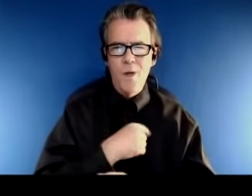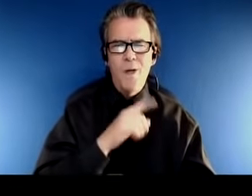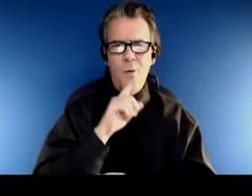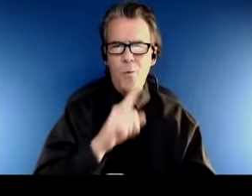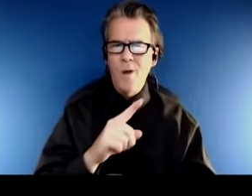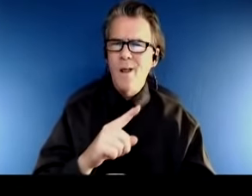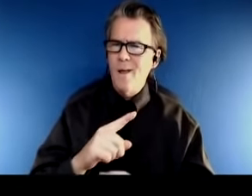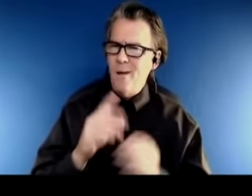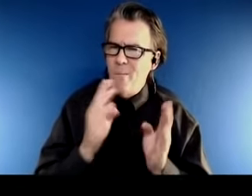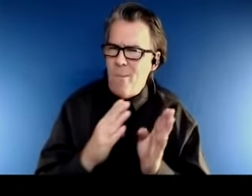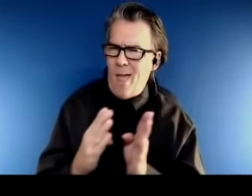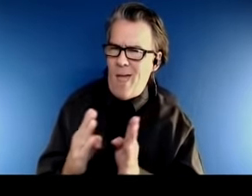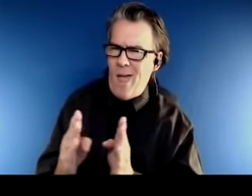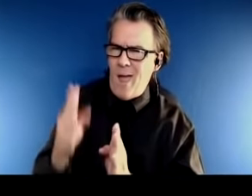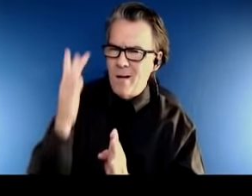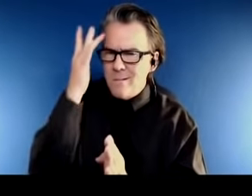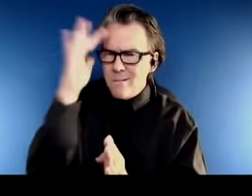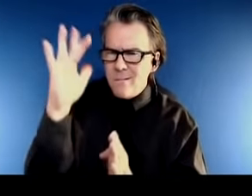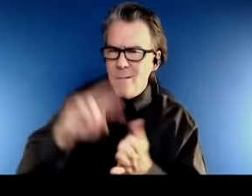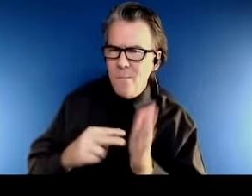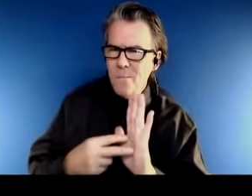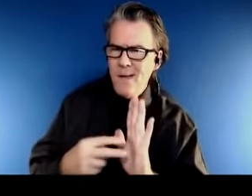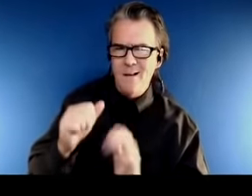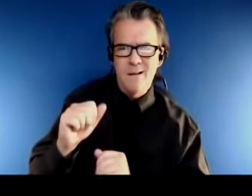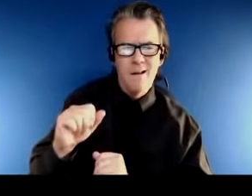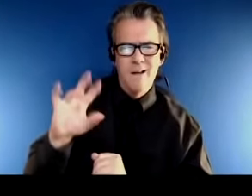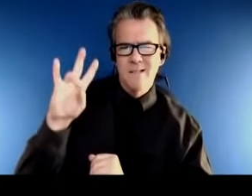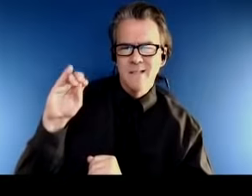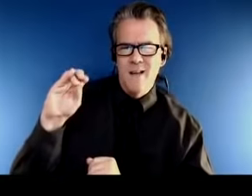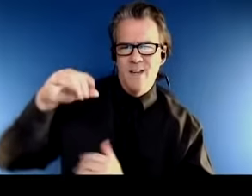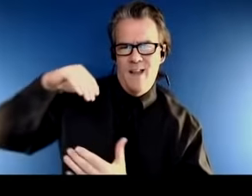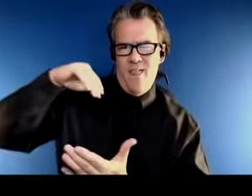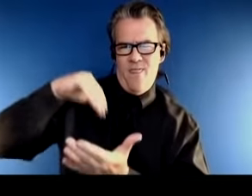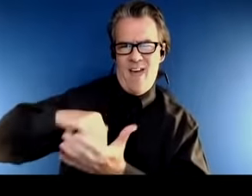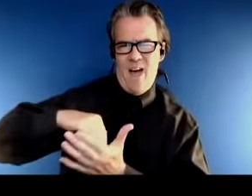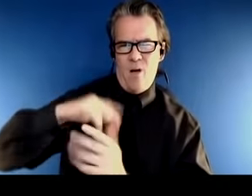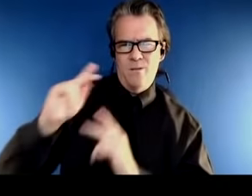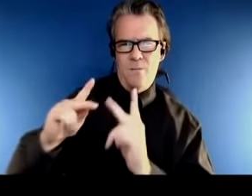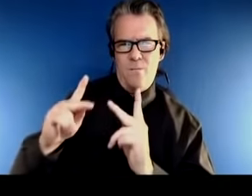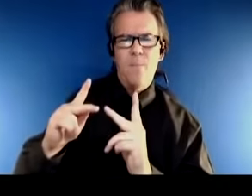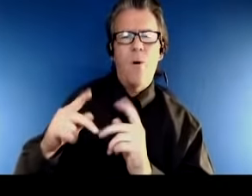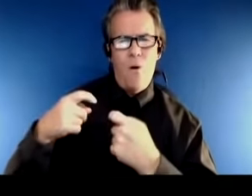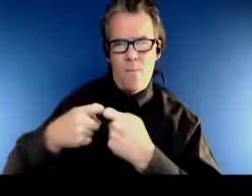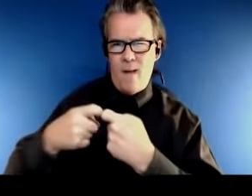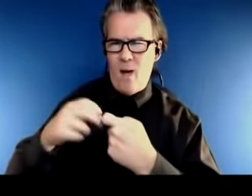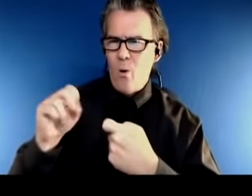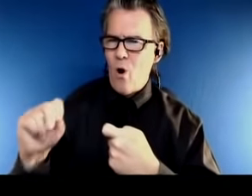You heard Vanessa reference that at the top of her remarks. I couldn't reinforce that enough.